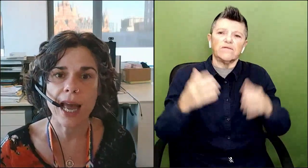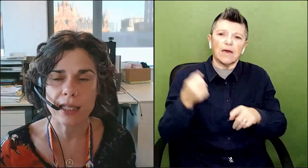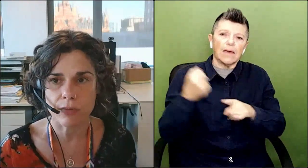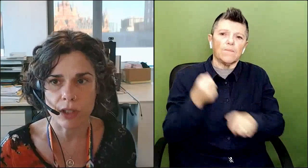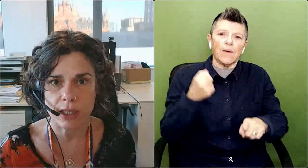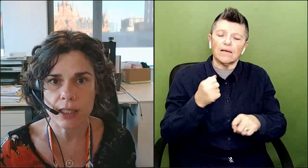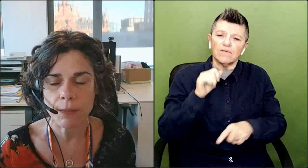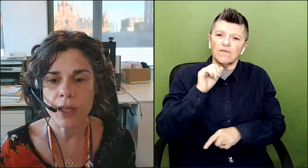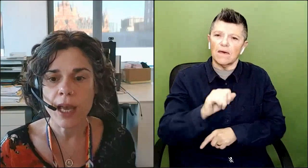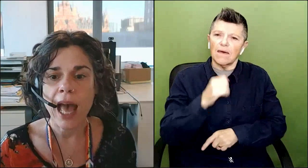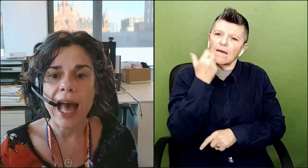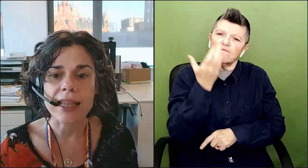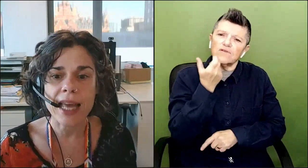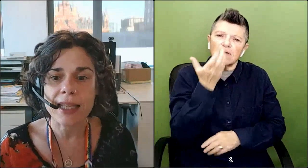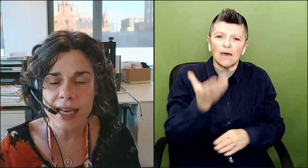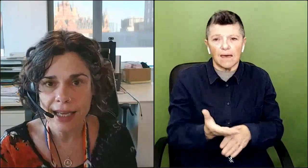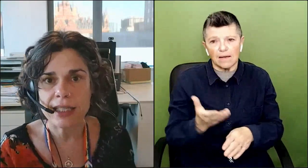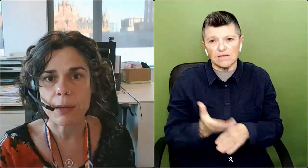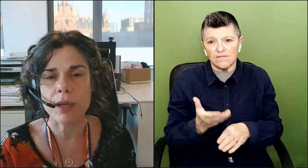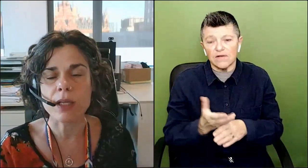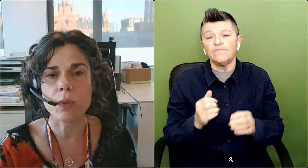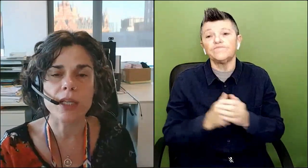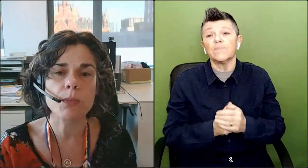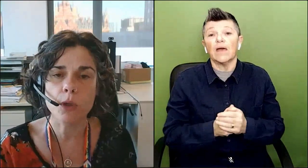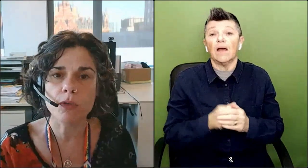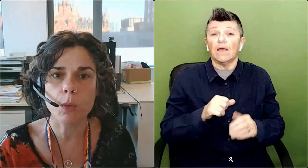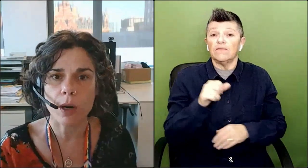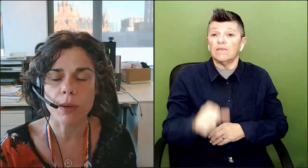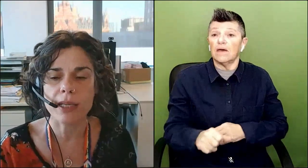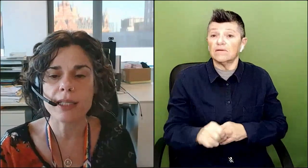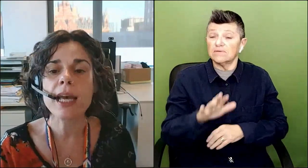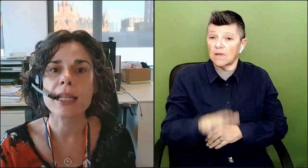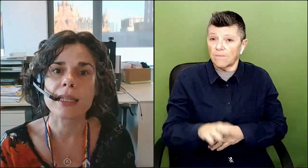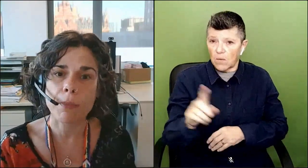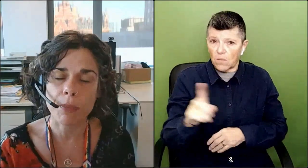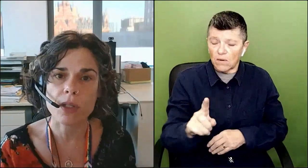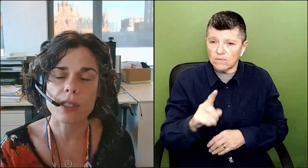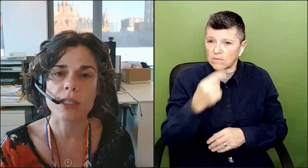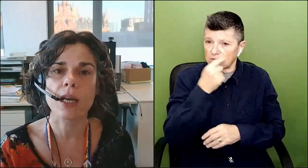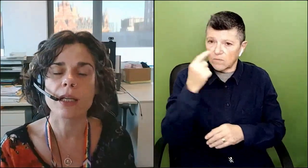activities. And then the next step is we need to prove in the workplace that that person's entitled